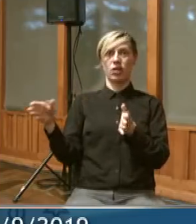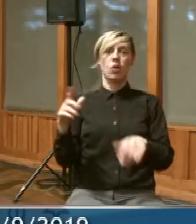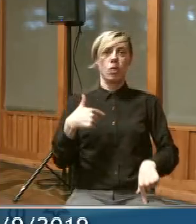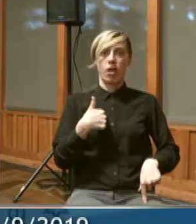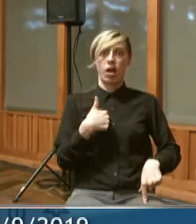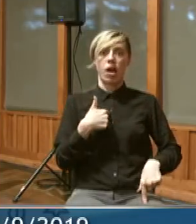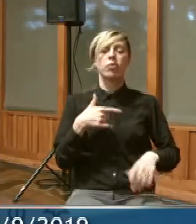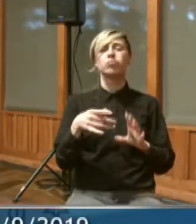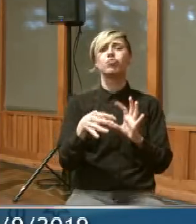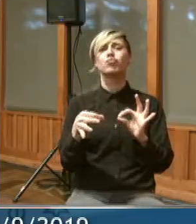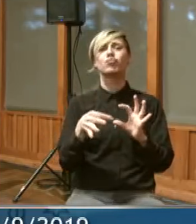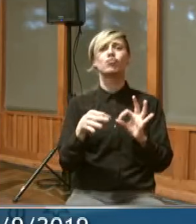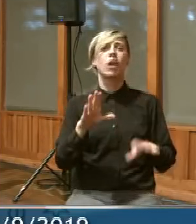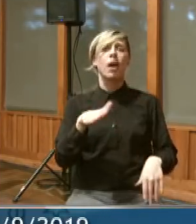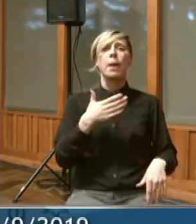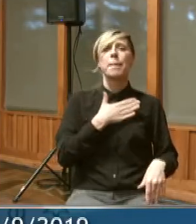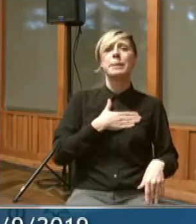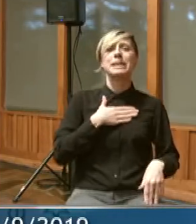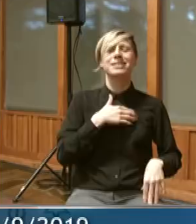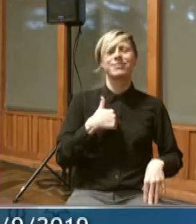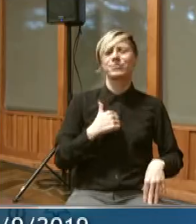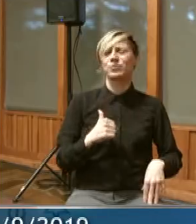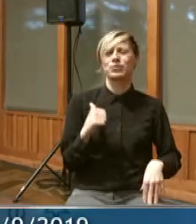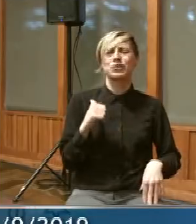SO I'M NOT GOING TO SIT HERE AND GIVE YOU A PLATTUDE LIKE SOME OF